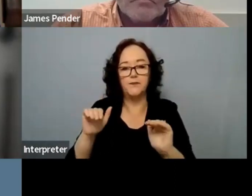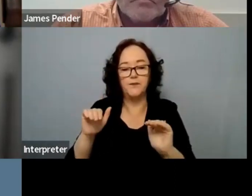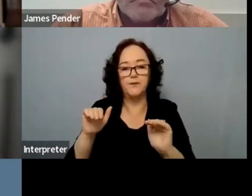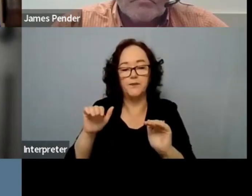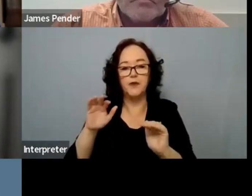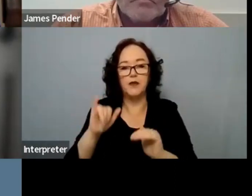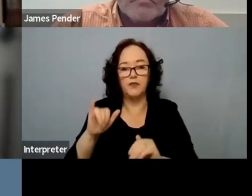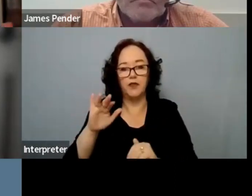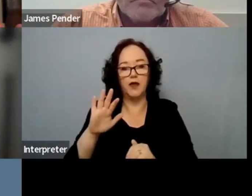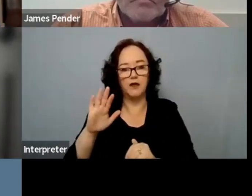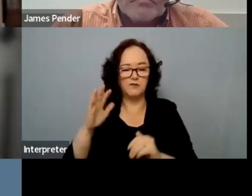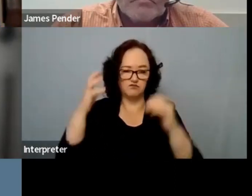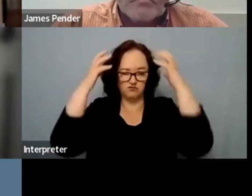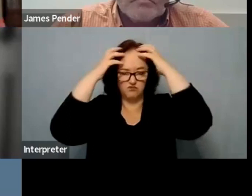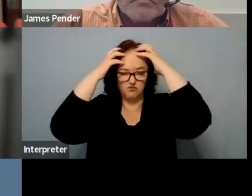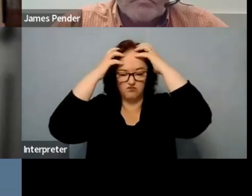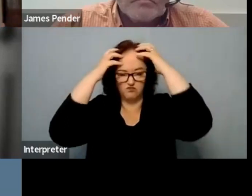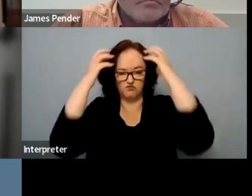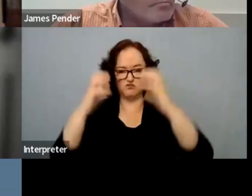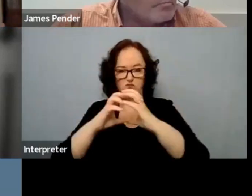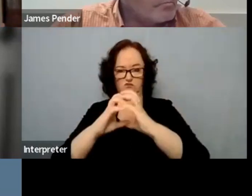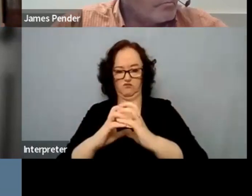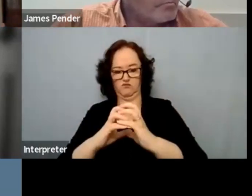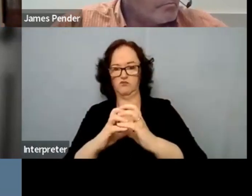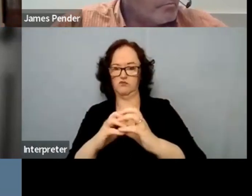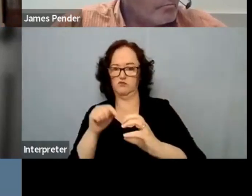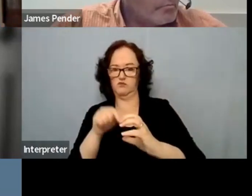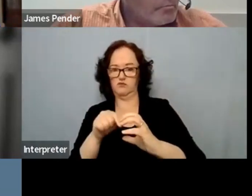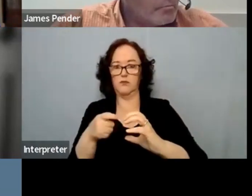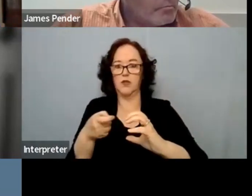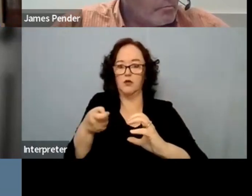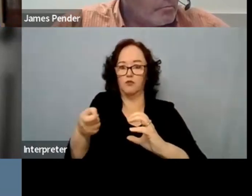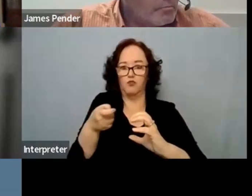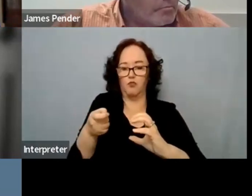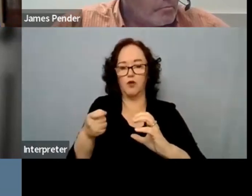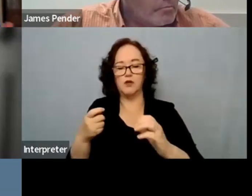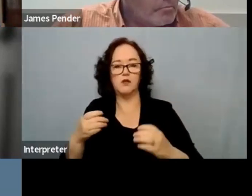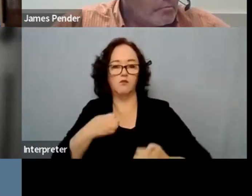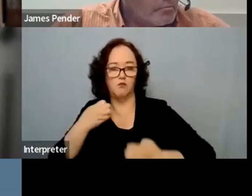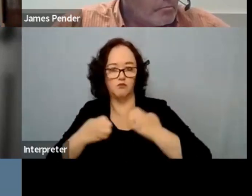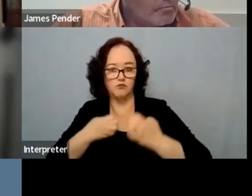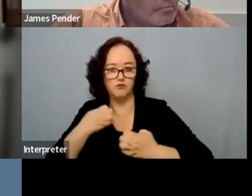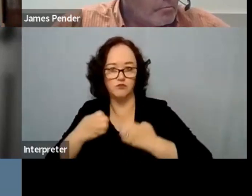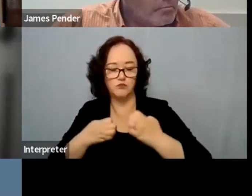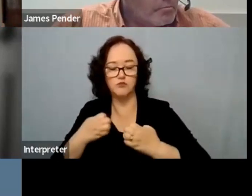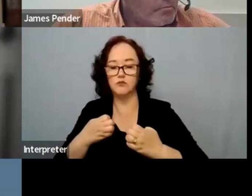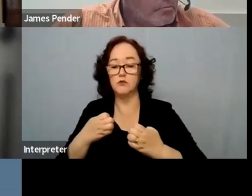really regulates behavior and emotion. And so it's not uncommon in TBI, especially